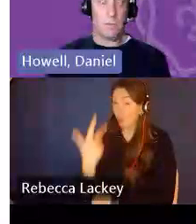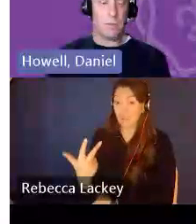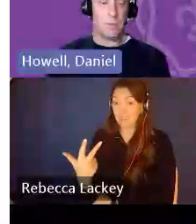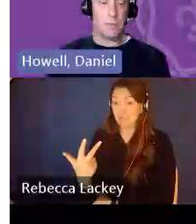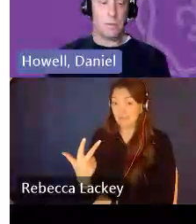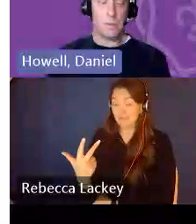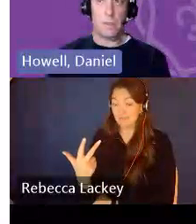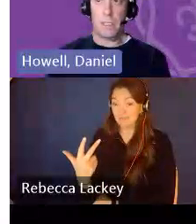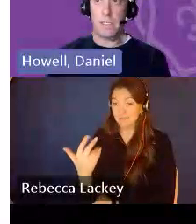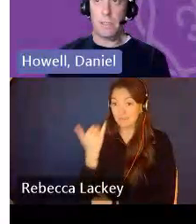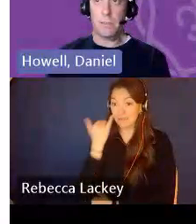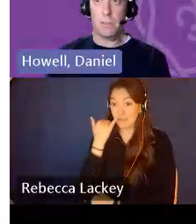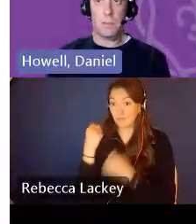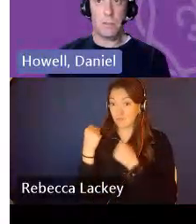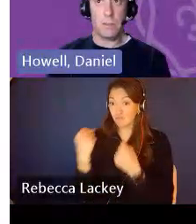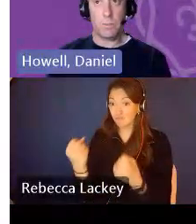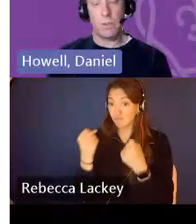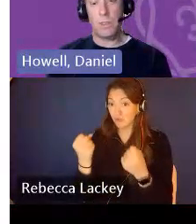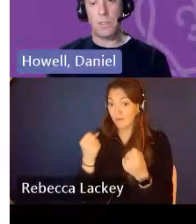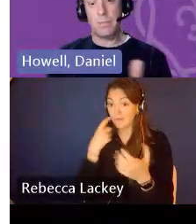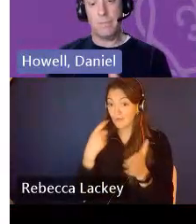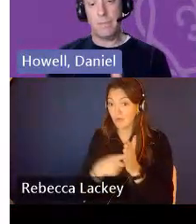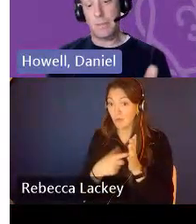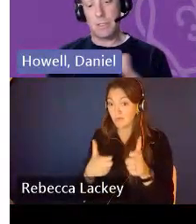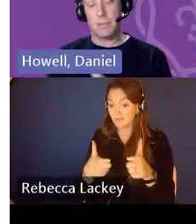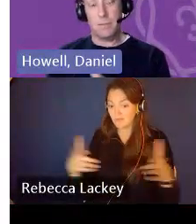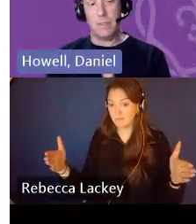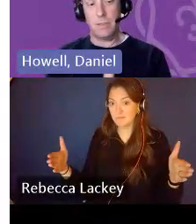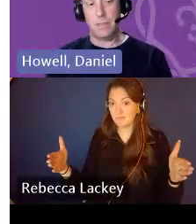if you've driven through the the area, you'll notice it's a pretty big kind of